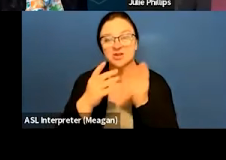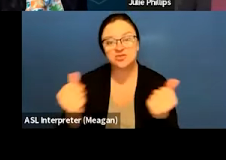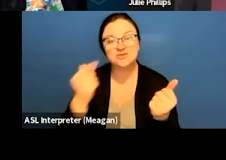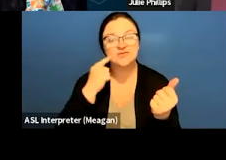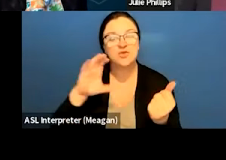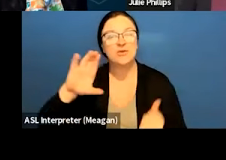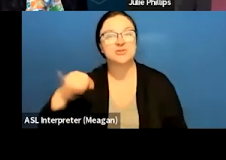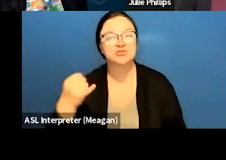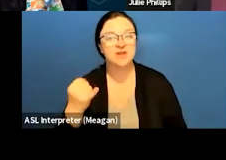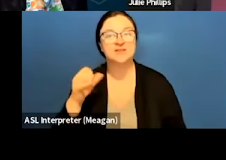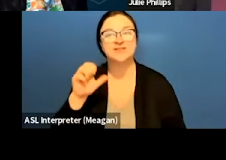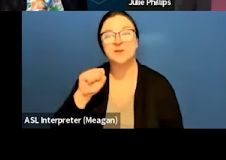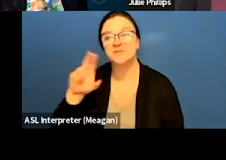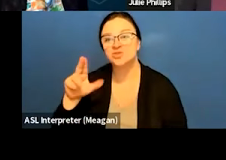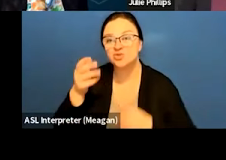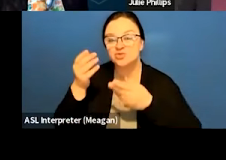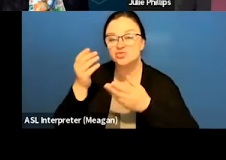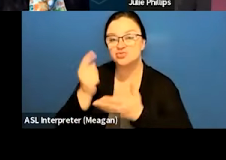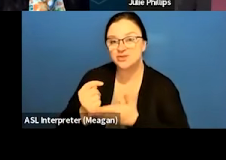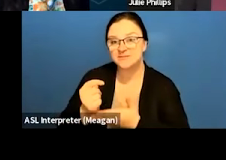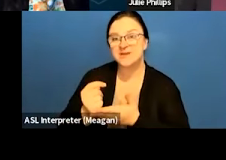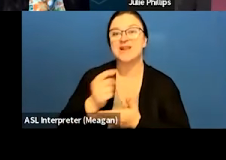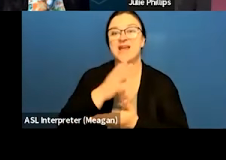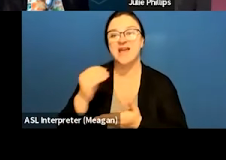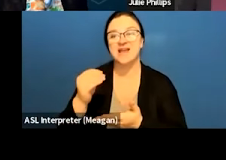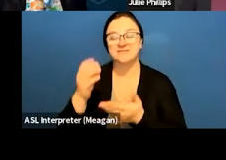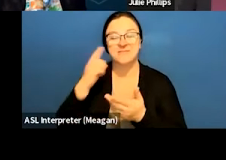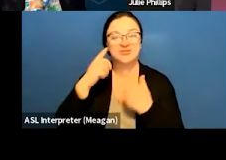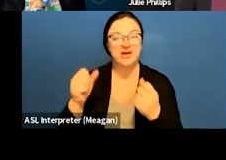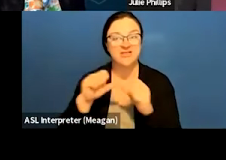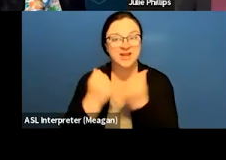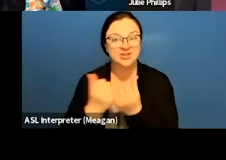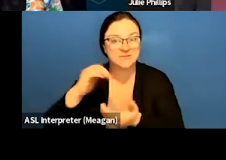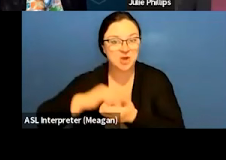substance use treatment, and mental health agency partnerships. And we hope you can join us.